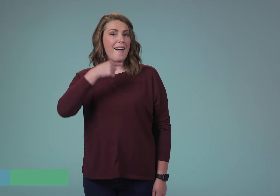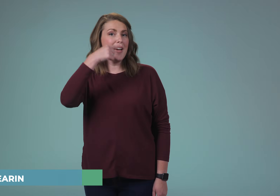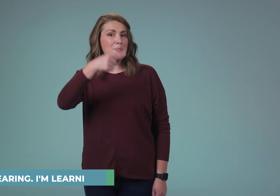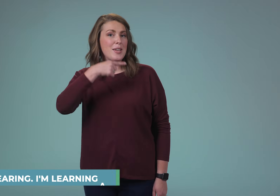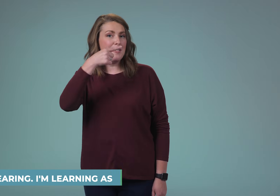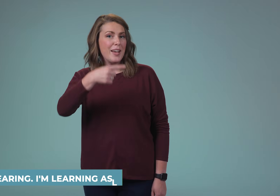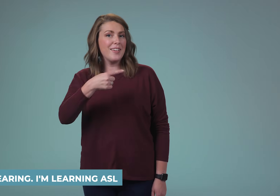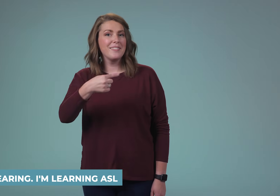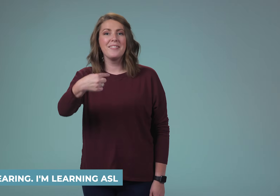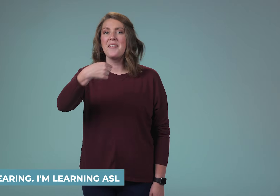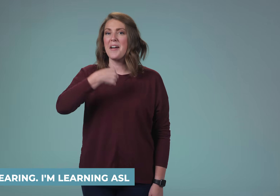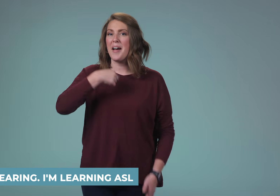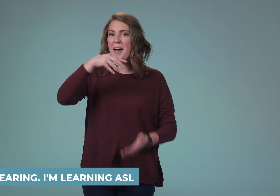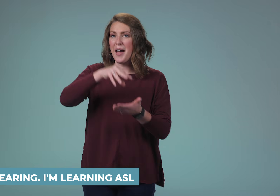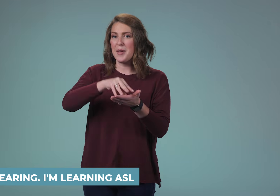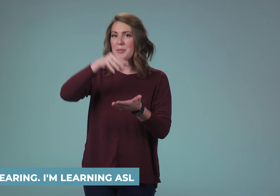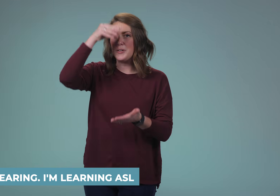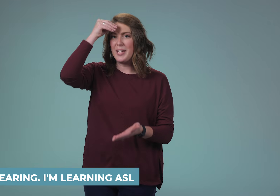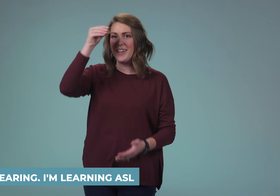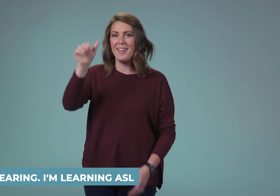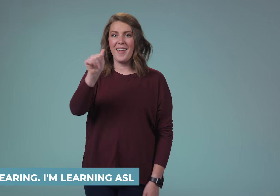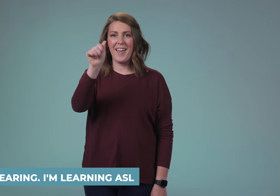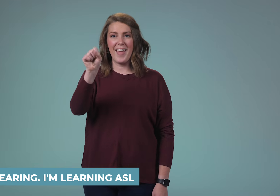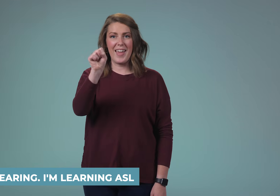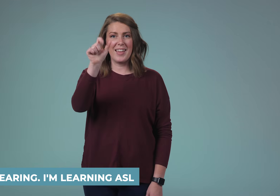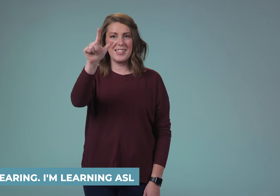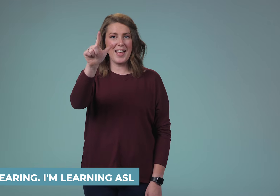I'm hearing. I'm learning ASL.